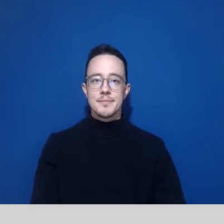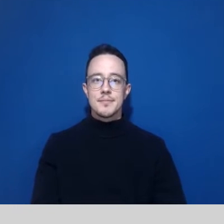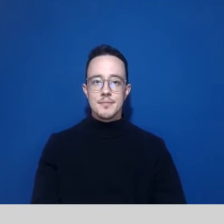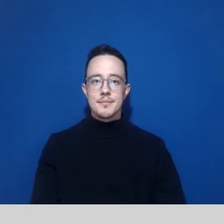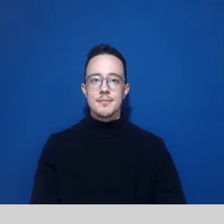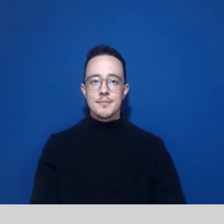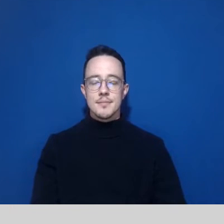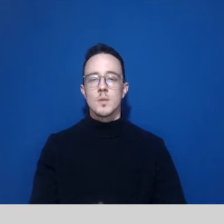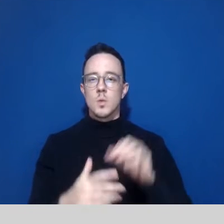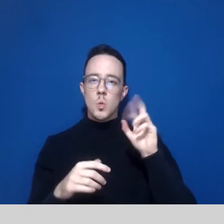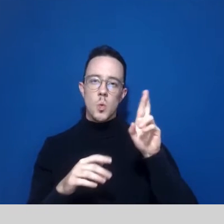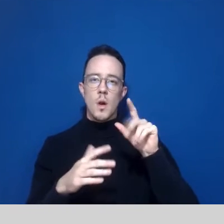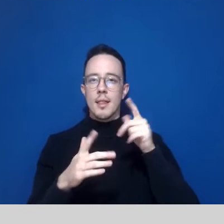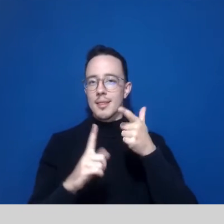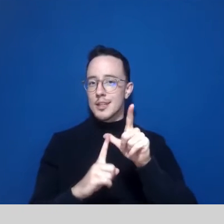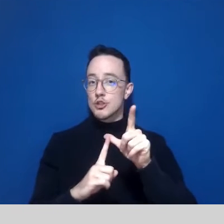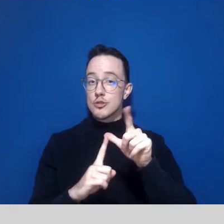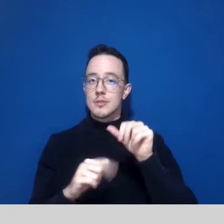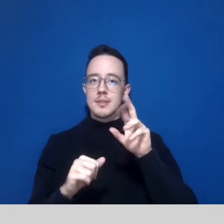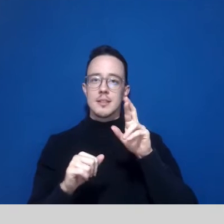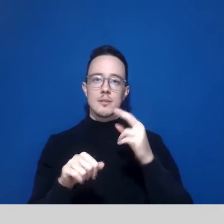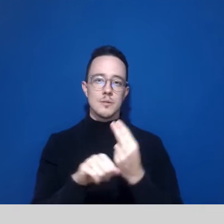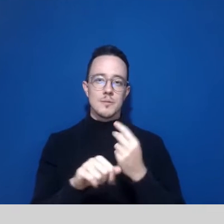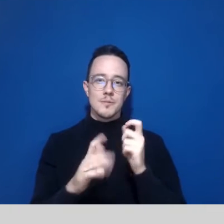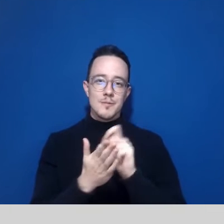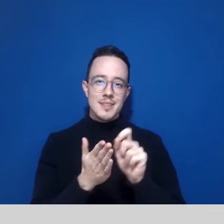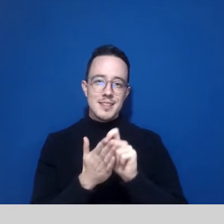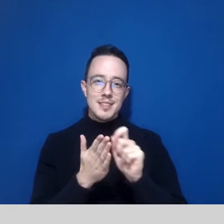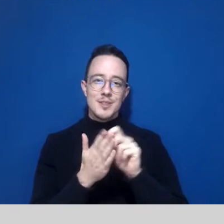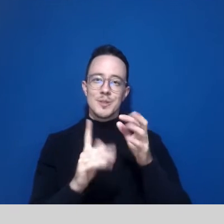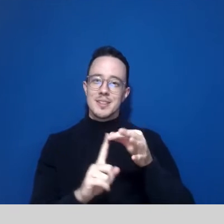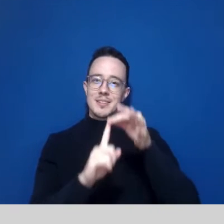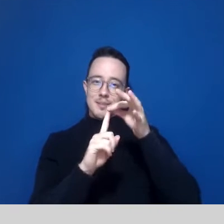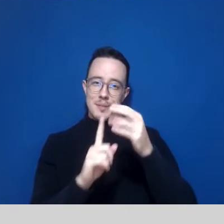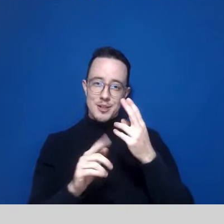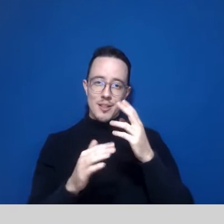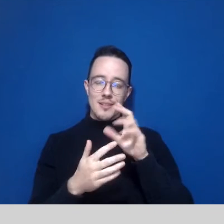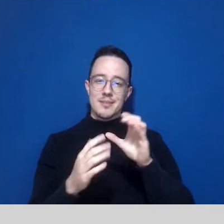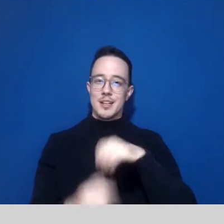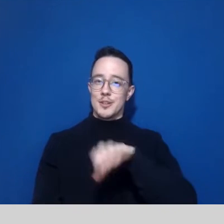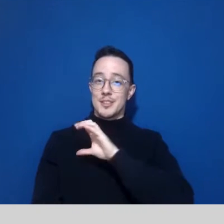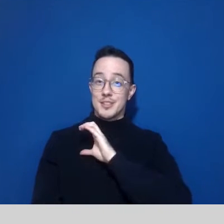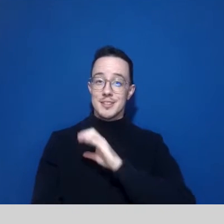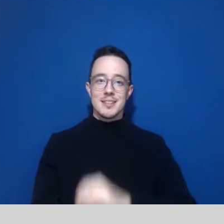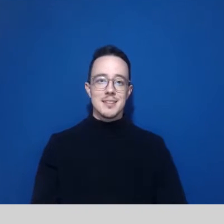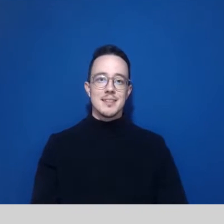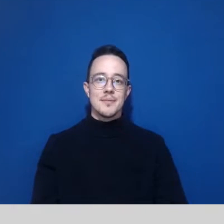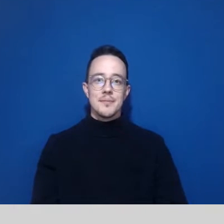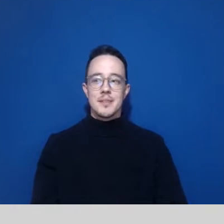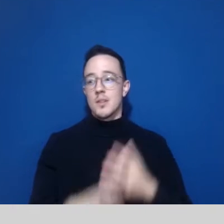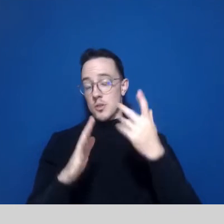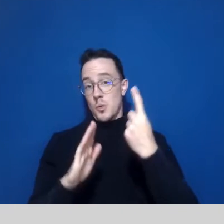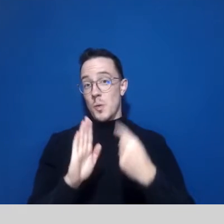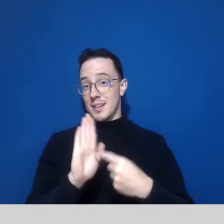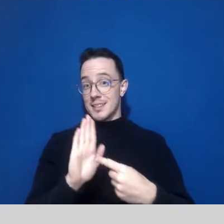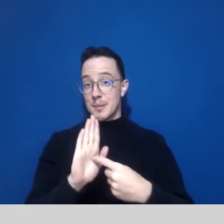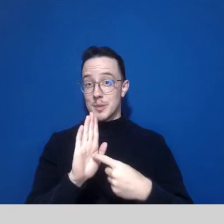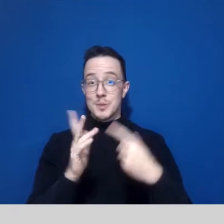ASCII's words, or letters that are written using special characters.